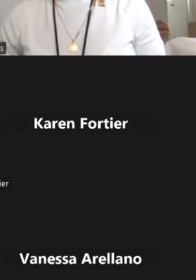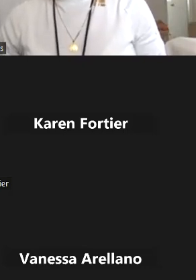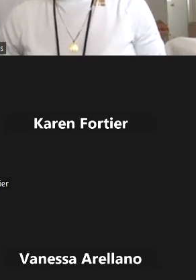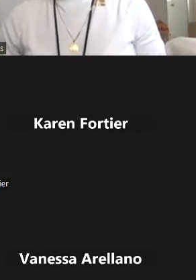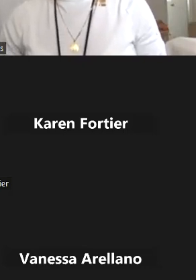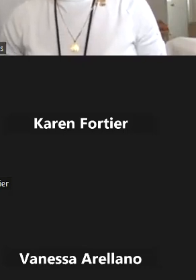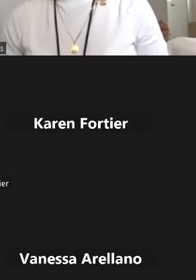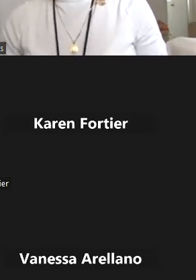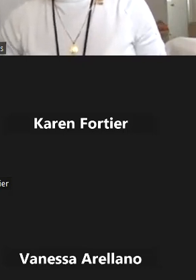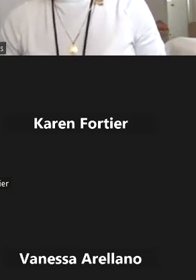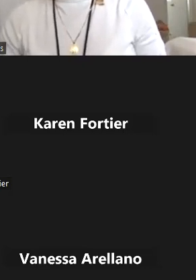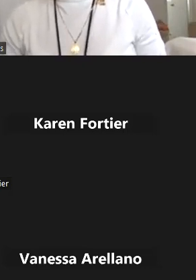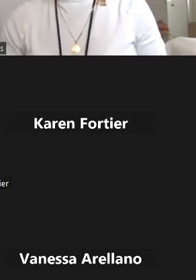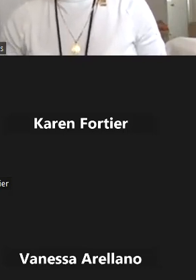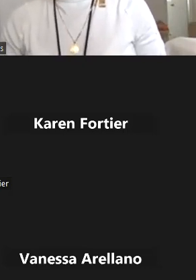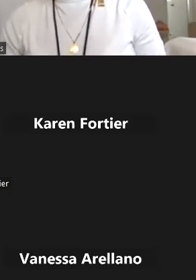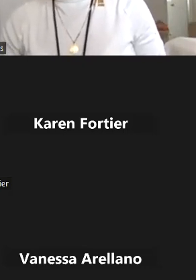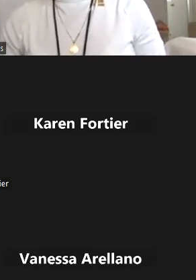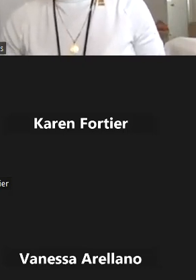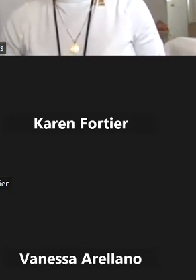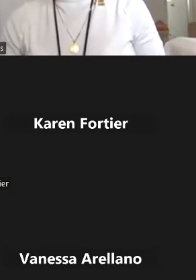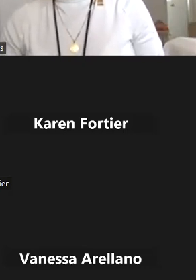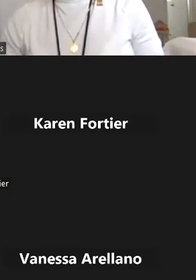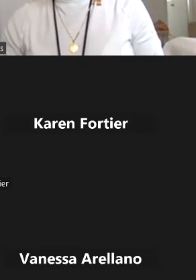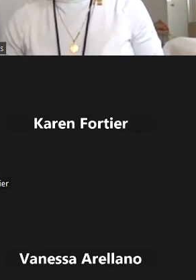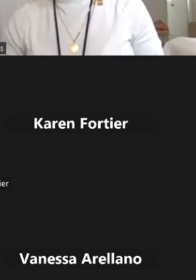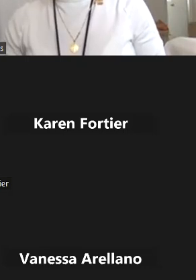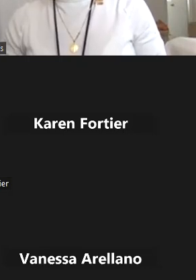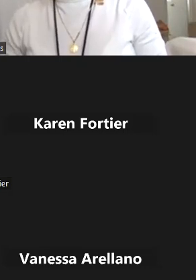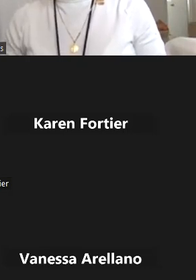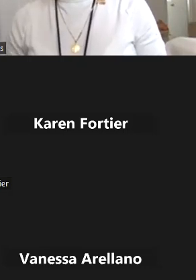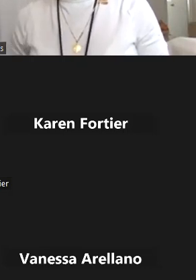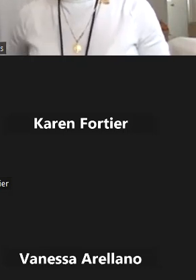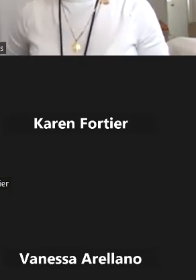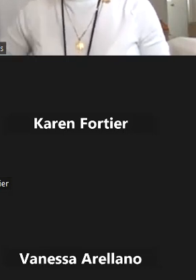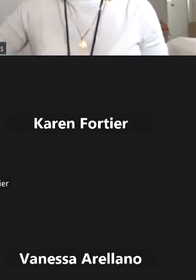or anything, feel free to contact myself or Miranda, and we'll make sure Jami's contact